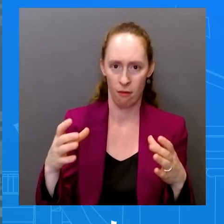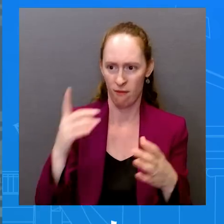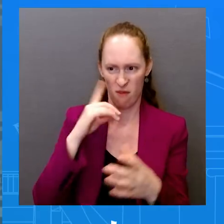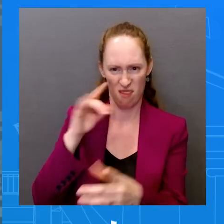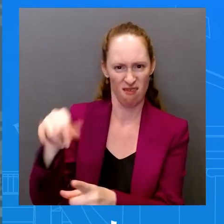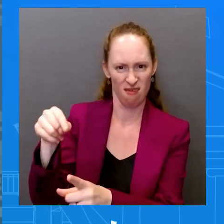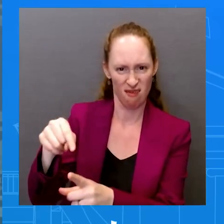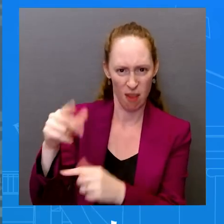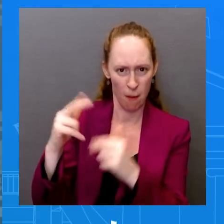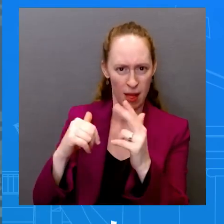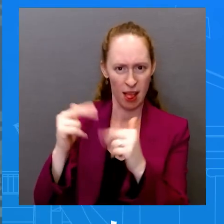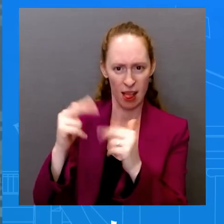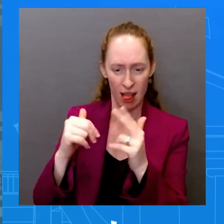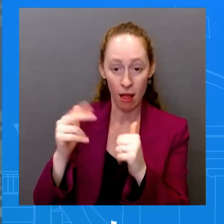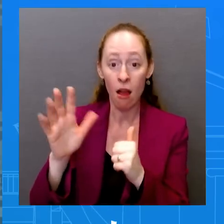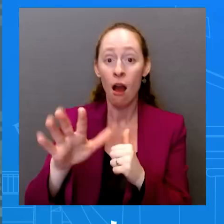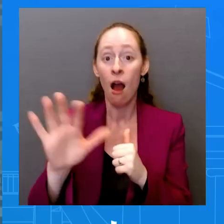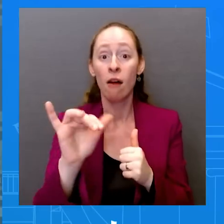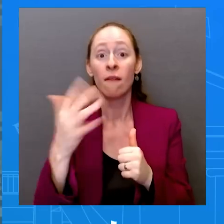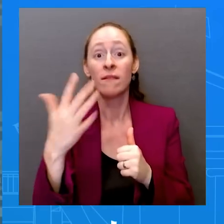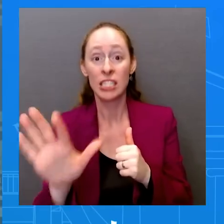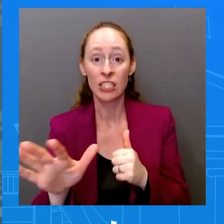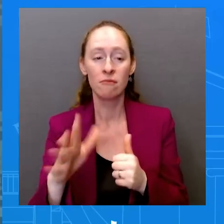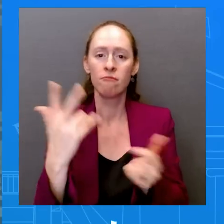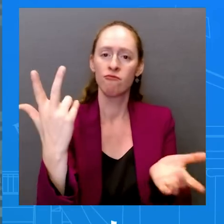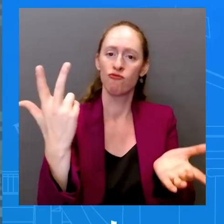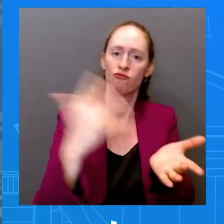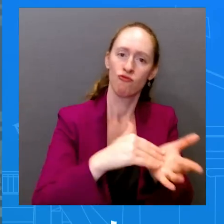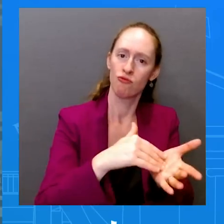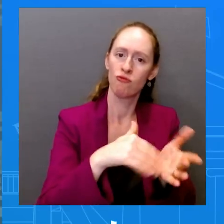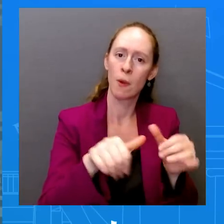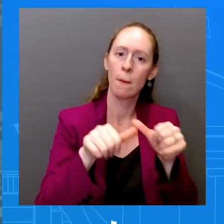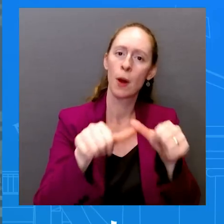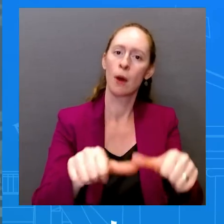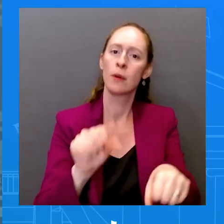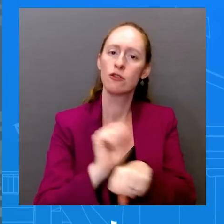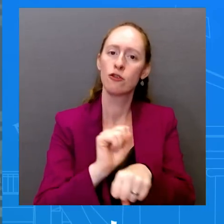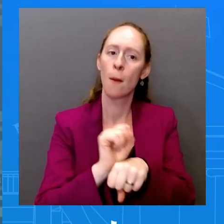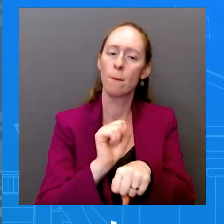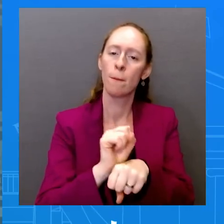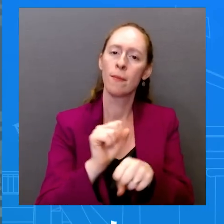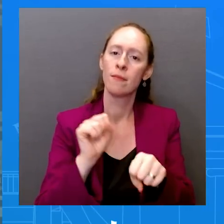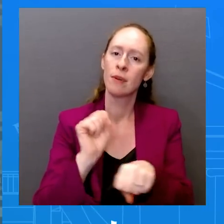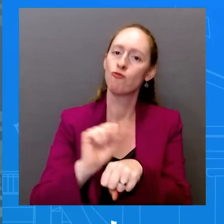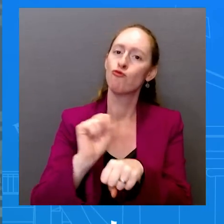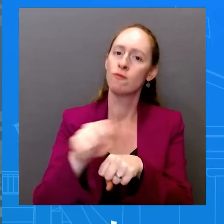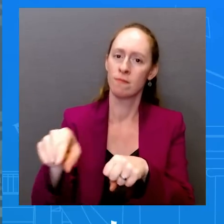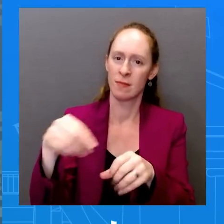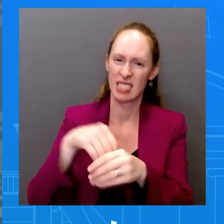Thanks to the President's economic plan, U.S. manufacturing is back. Our economy has already added